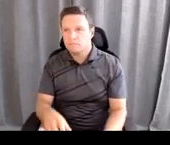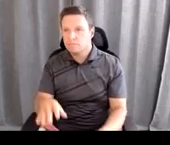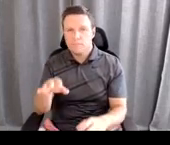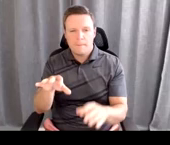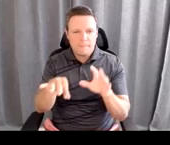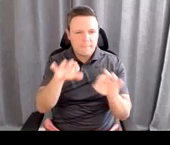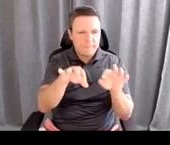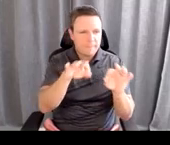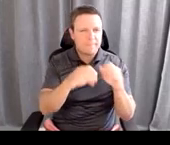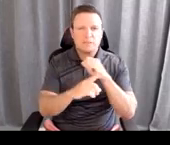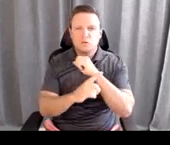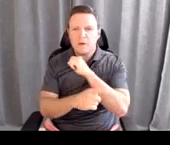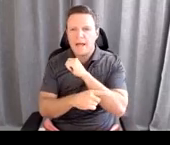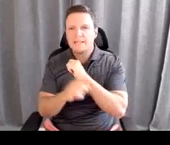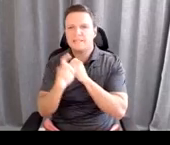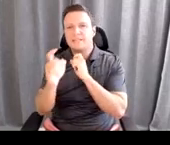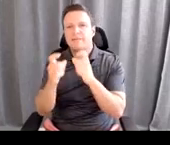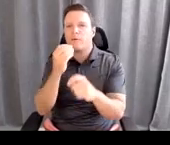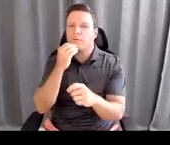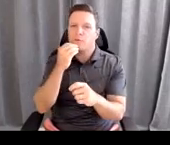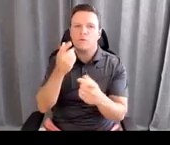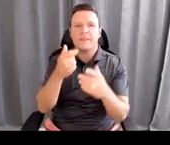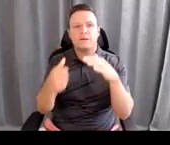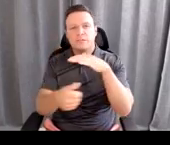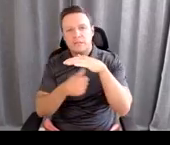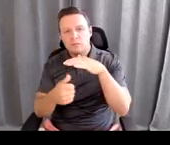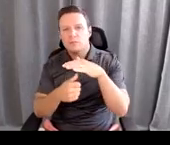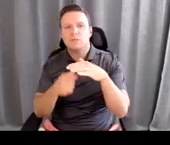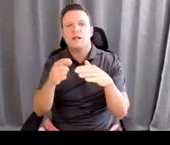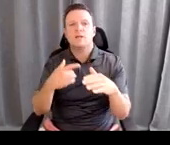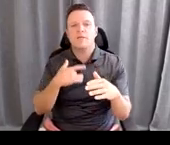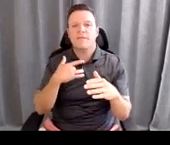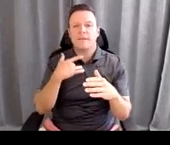it may be. The focus is the service itself. You feel good about the service, the beneficiary